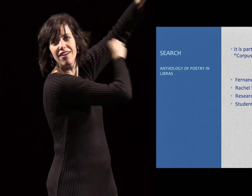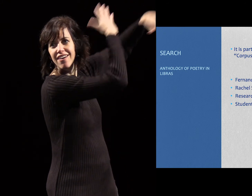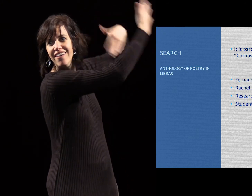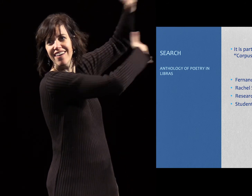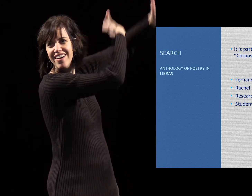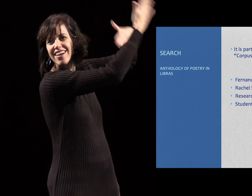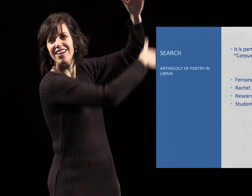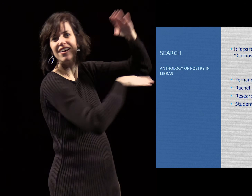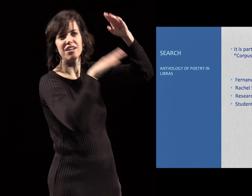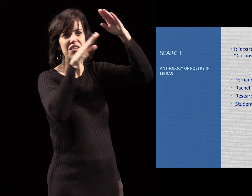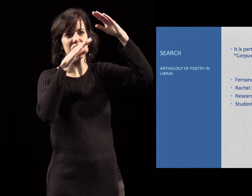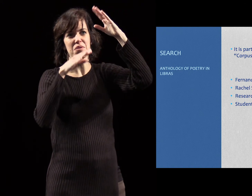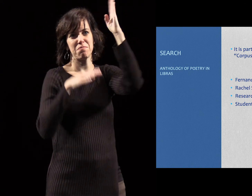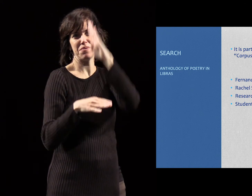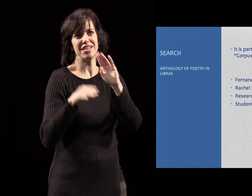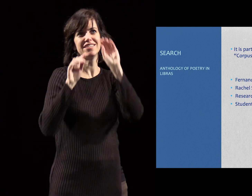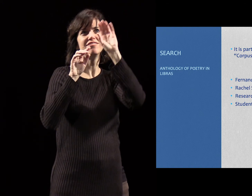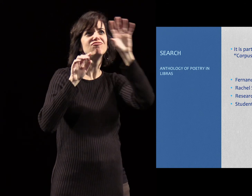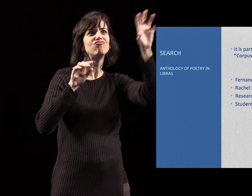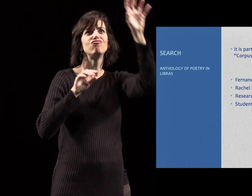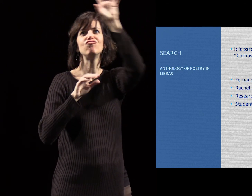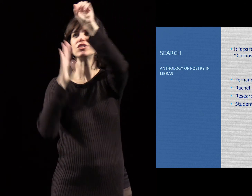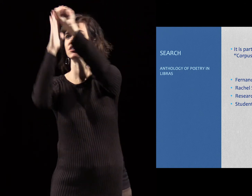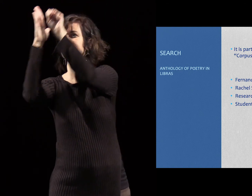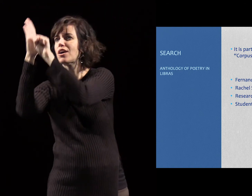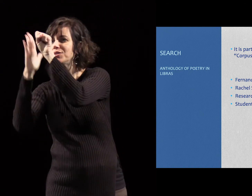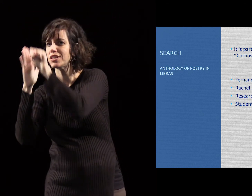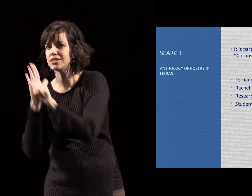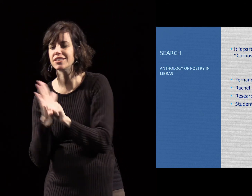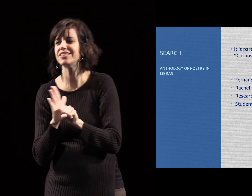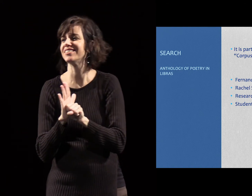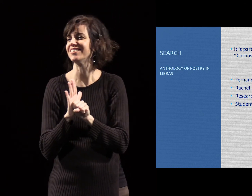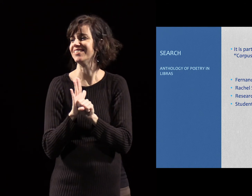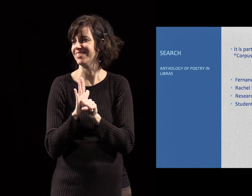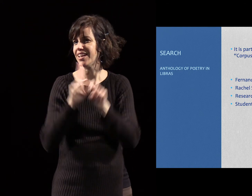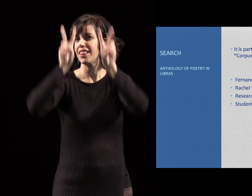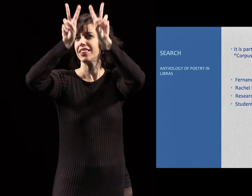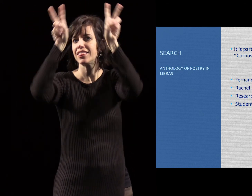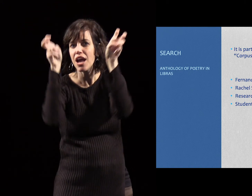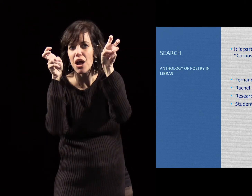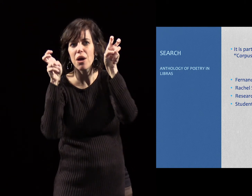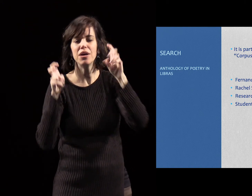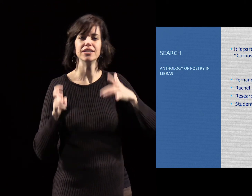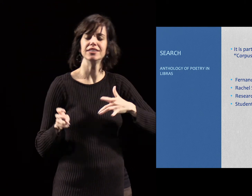It's the same process. It's never ending. There's always new sources to gather from.